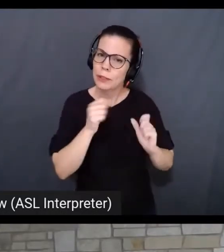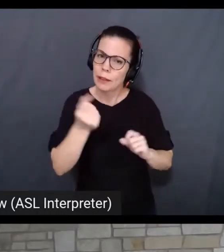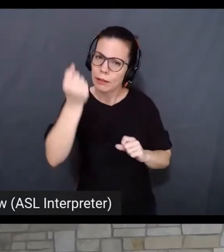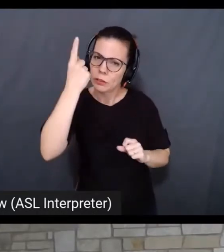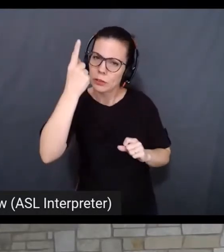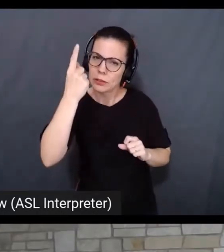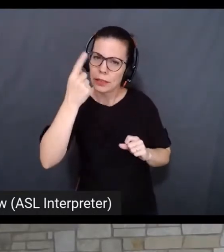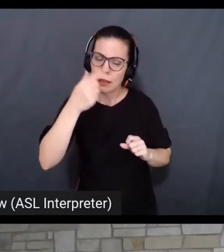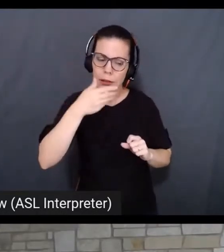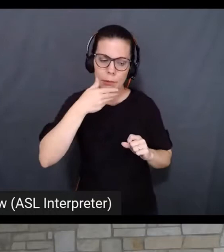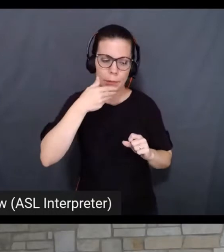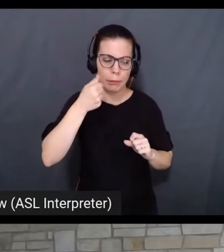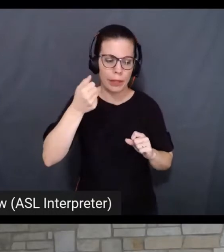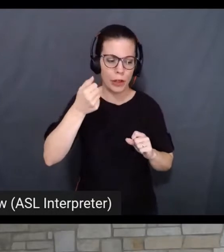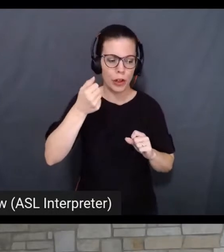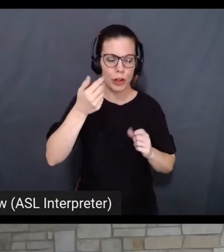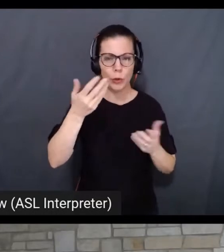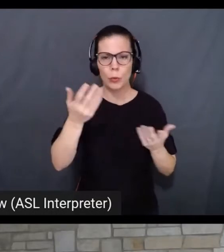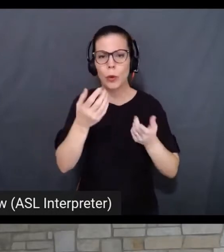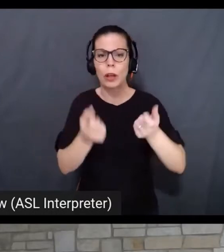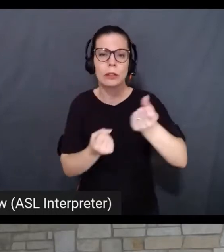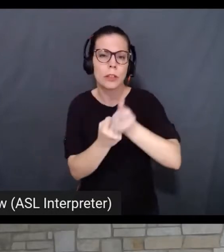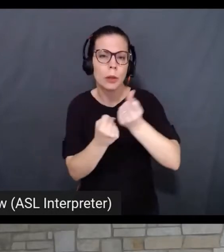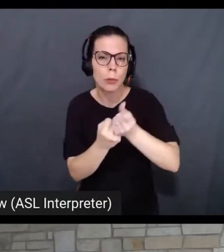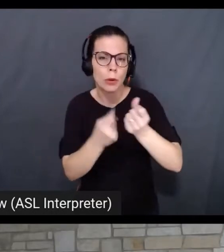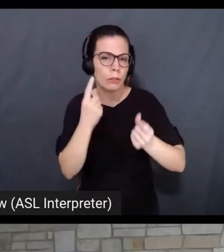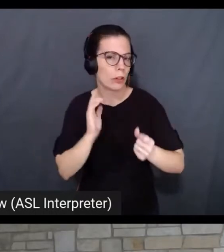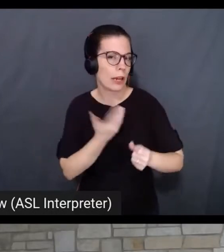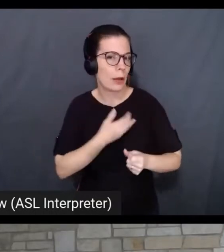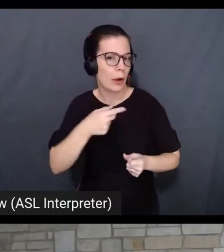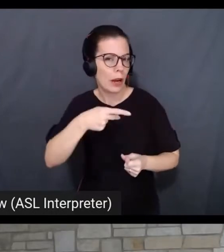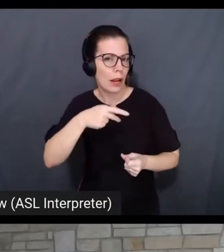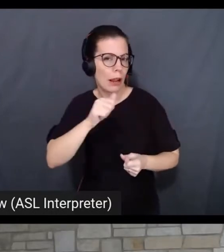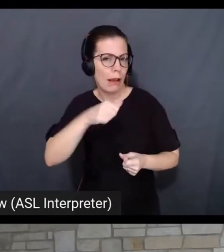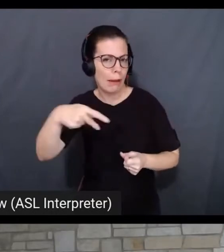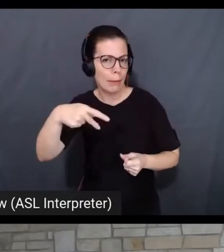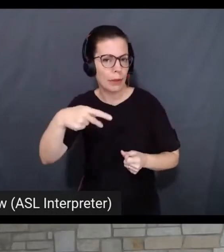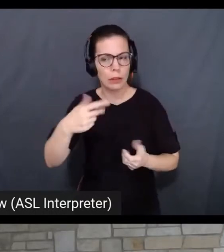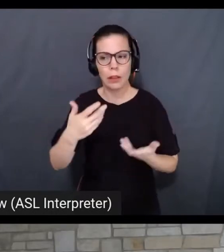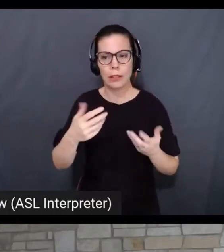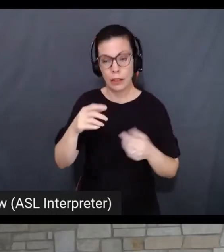what is supported for our application. What can customers use, there's a tool that customers can use